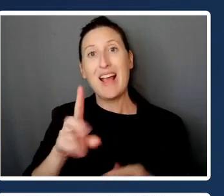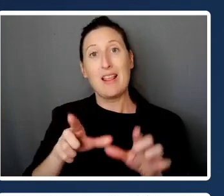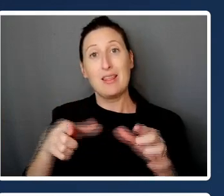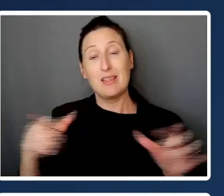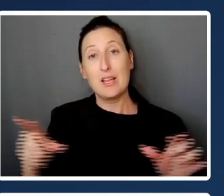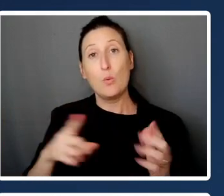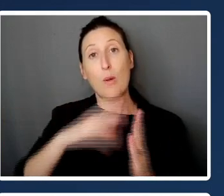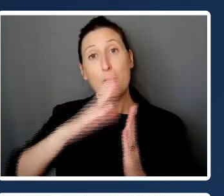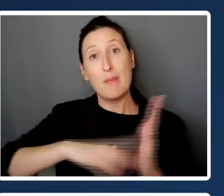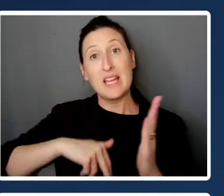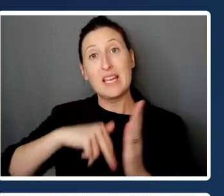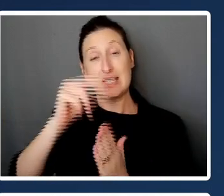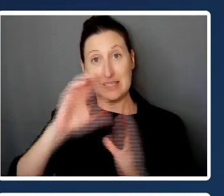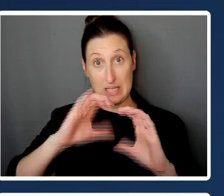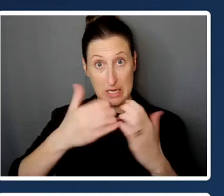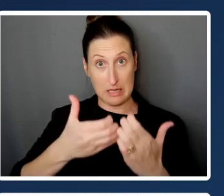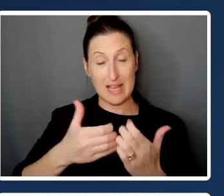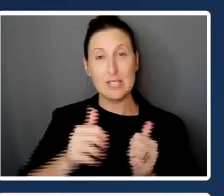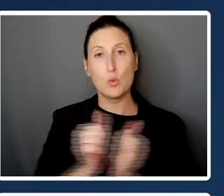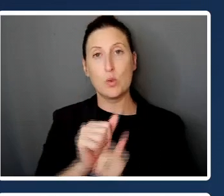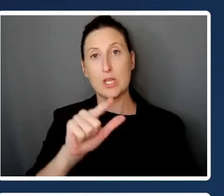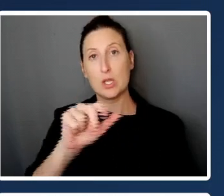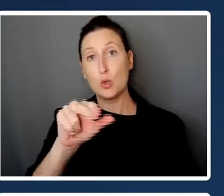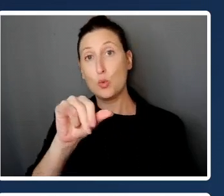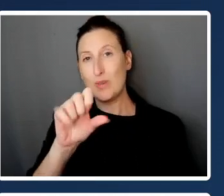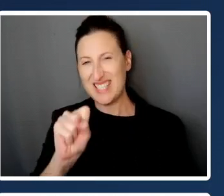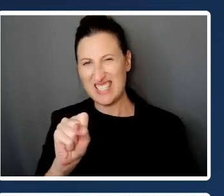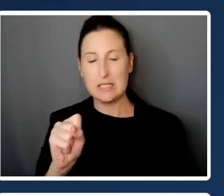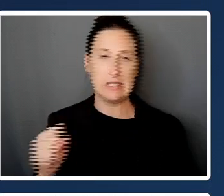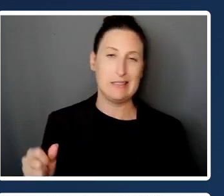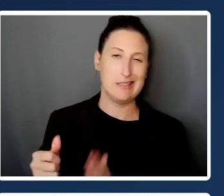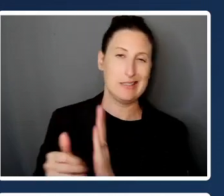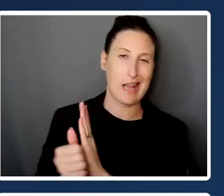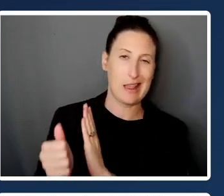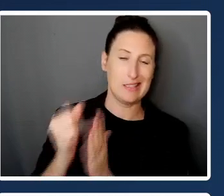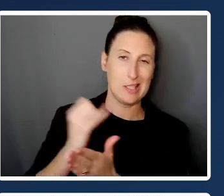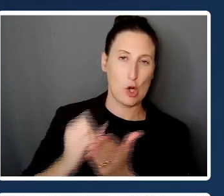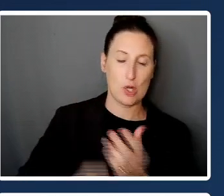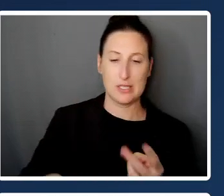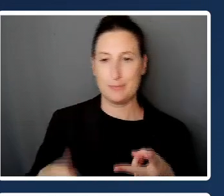who's a talented artist, a community ESL class, a conversation club, and a bilingual cooking class.